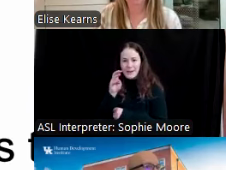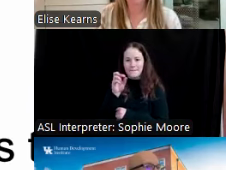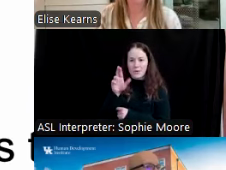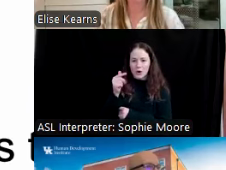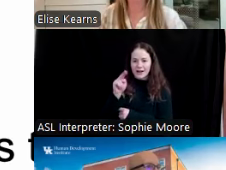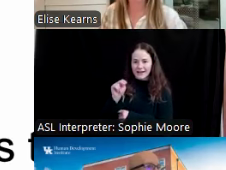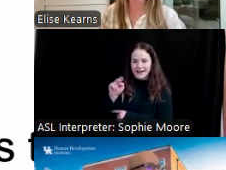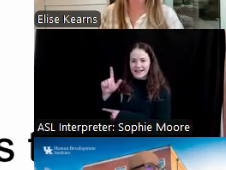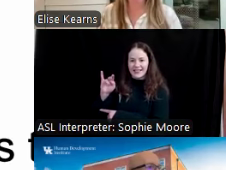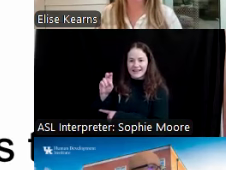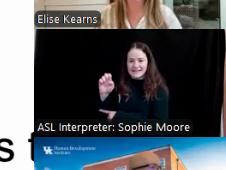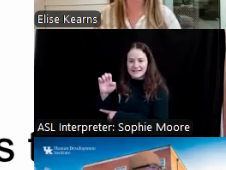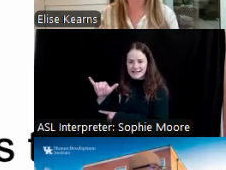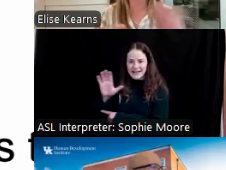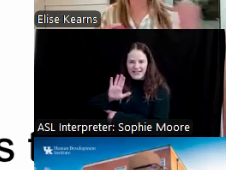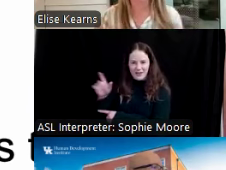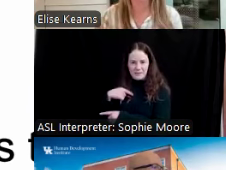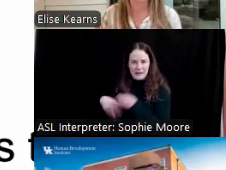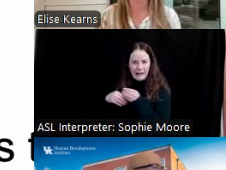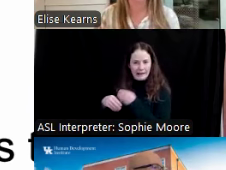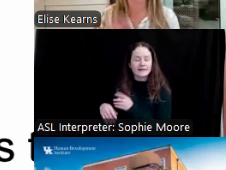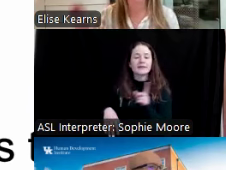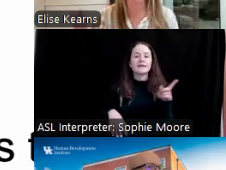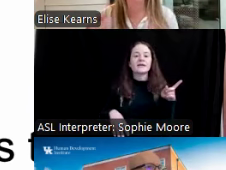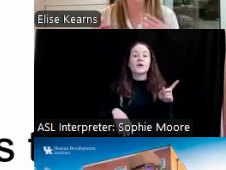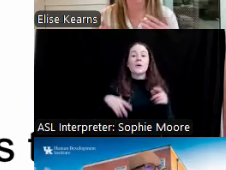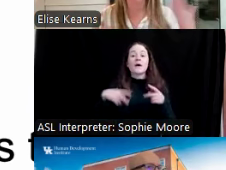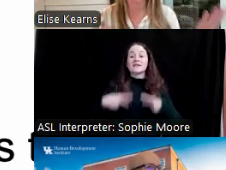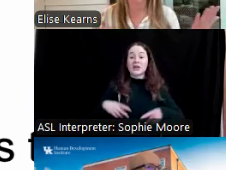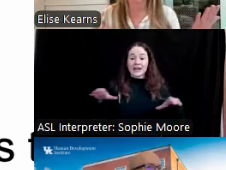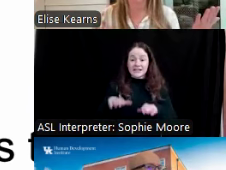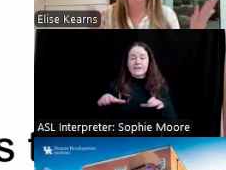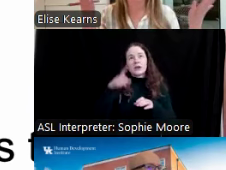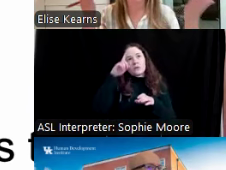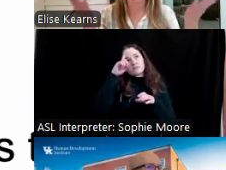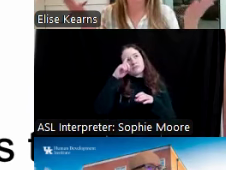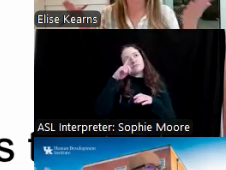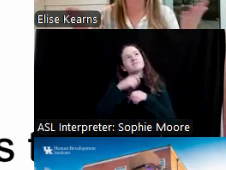physical activity sometimes we think of a difference between exercise and physical activity and are those two